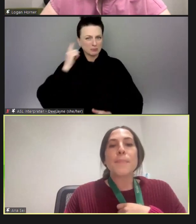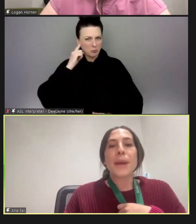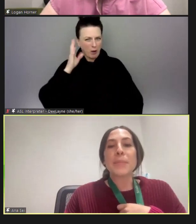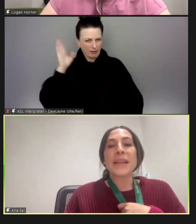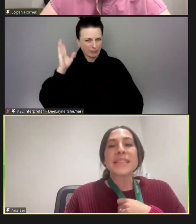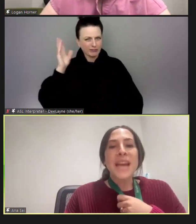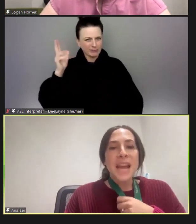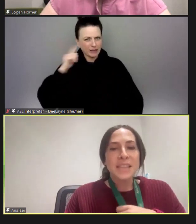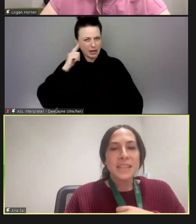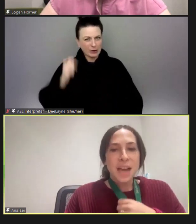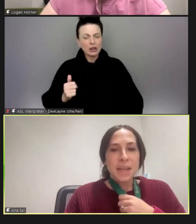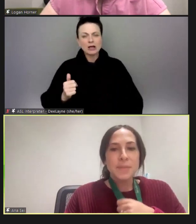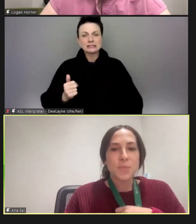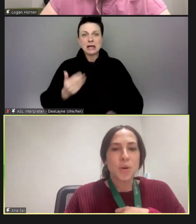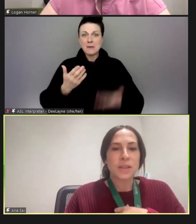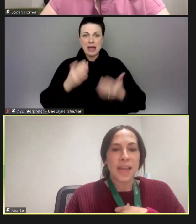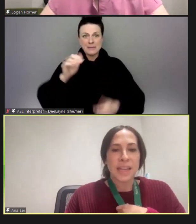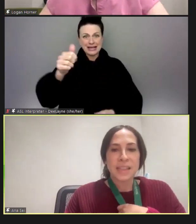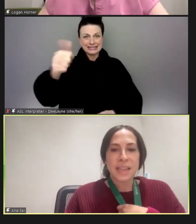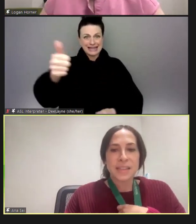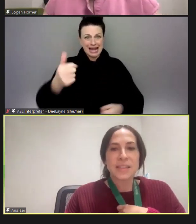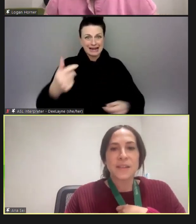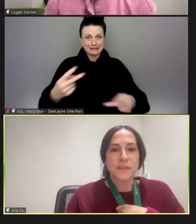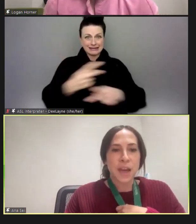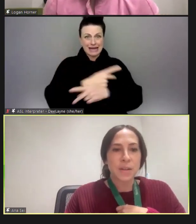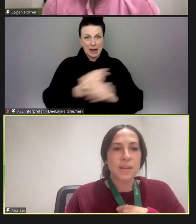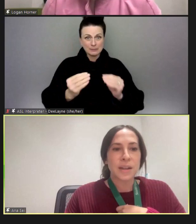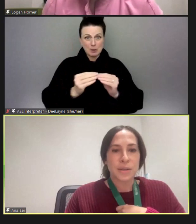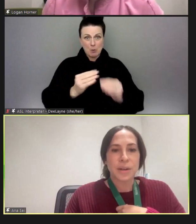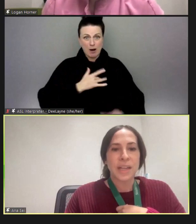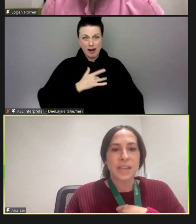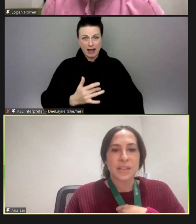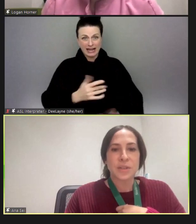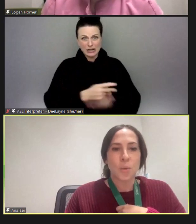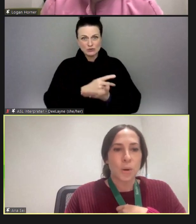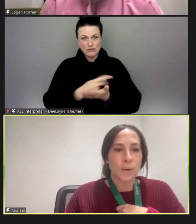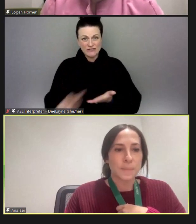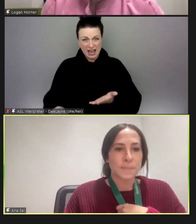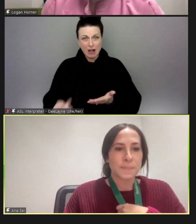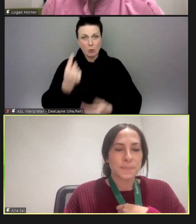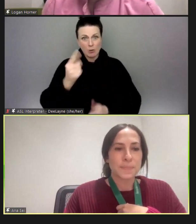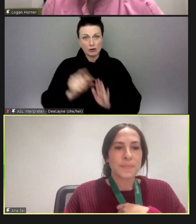may be 10 times more likely to fail a